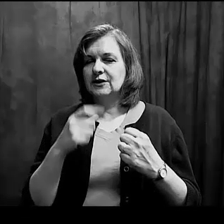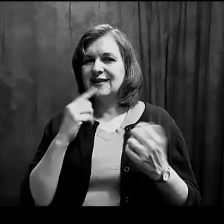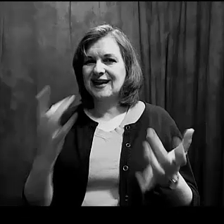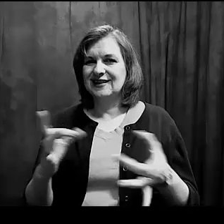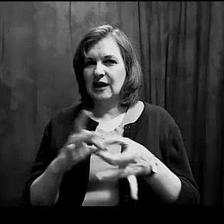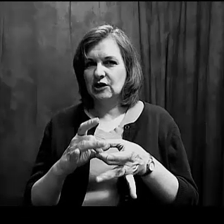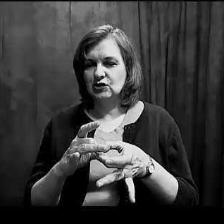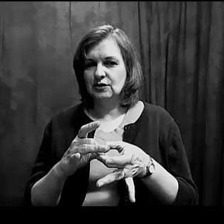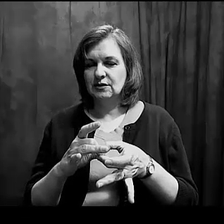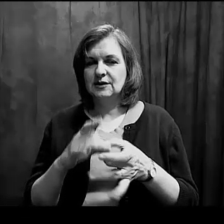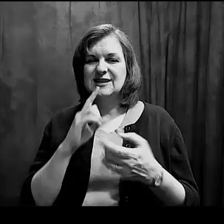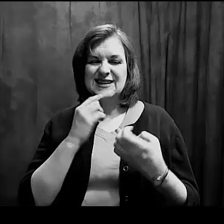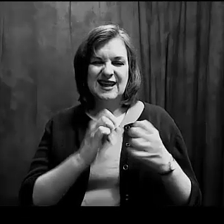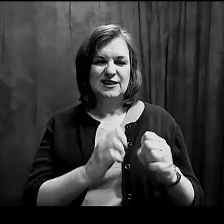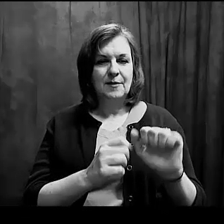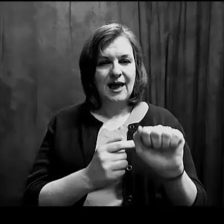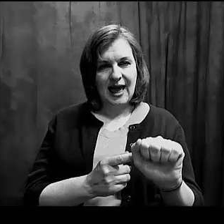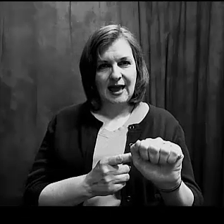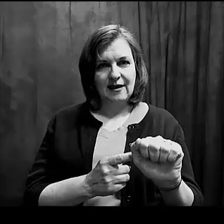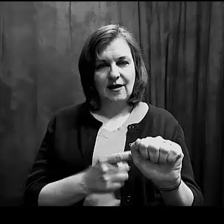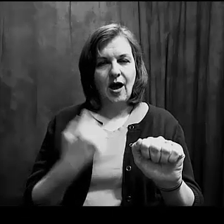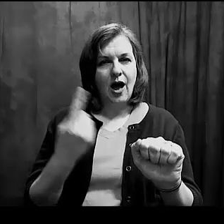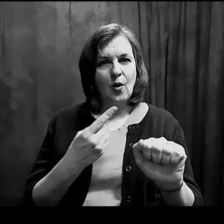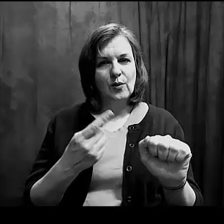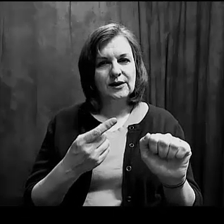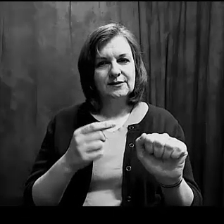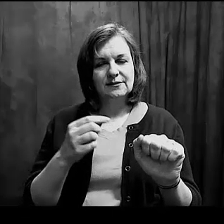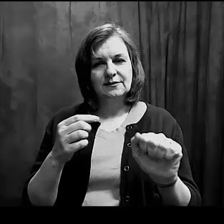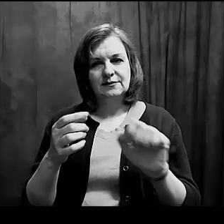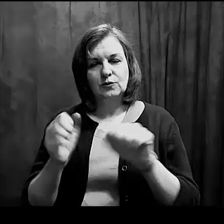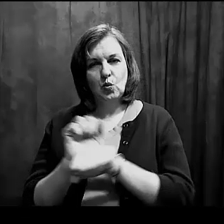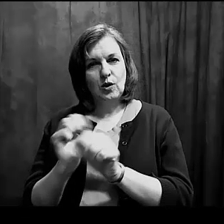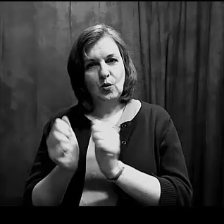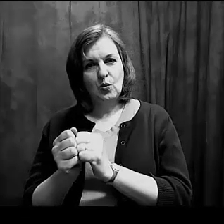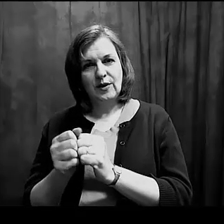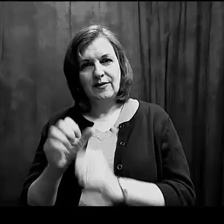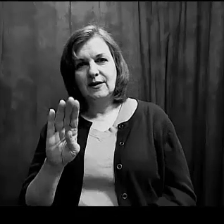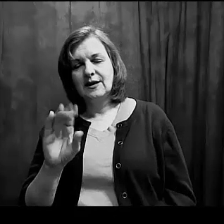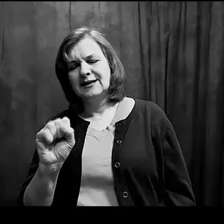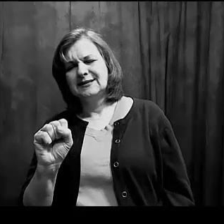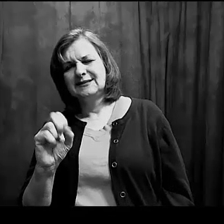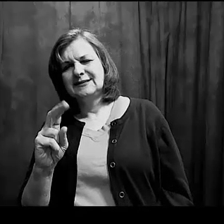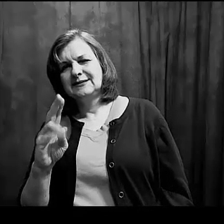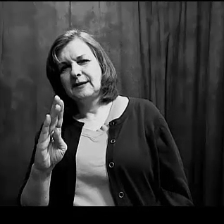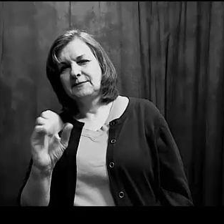is enzyme "A" always pair with substrate "B" or are there other options